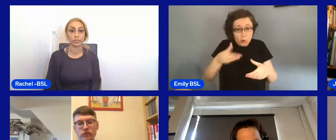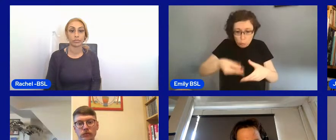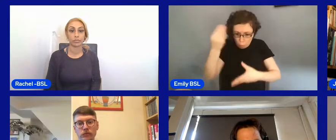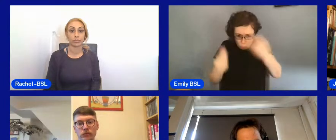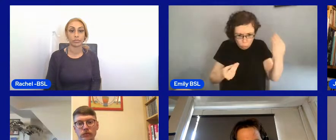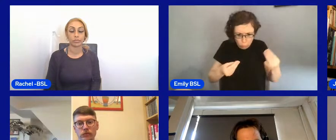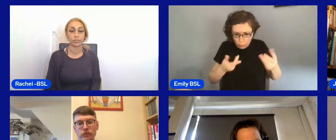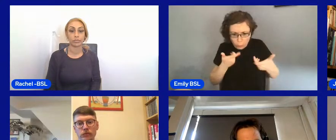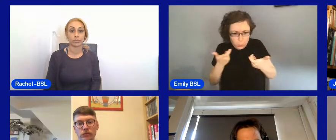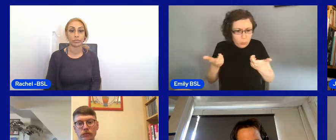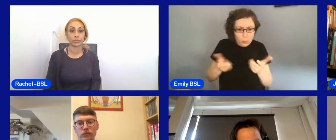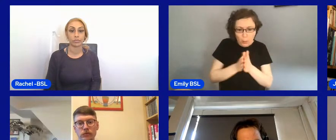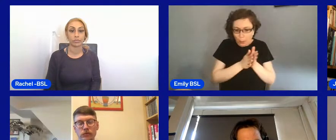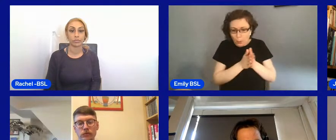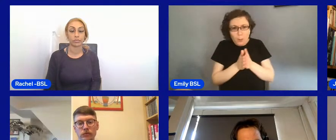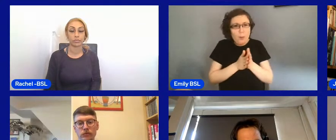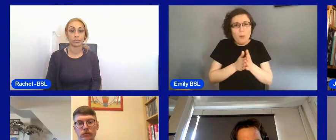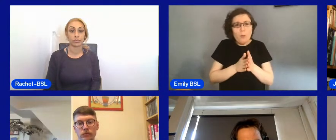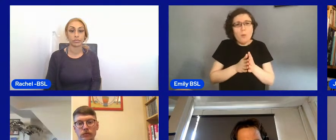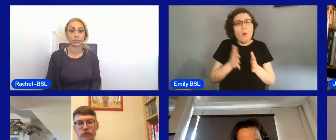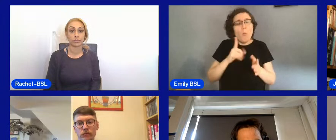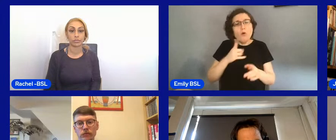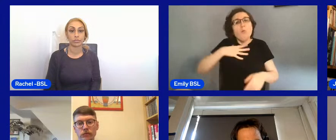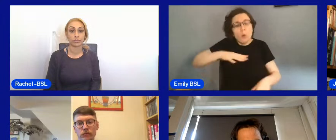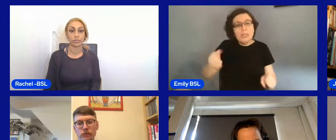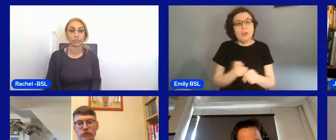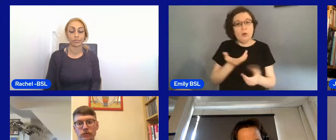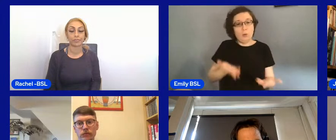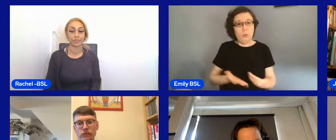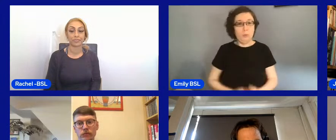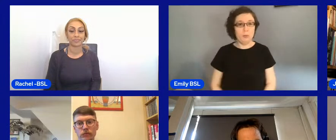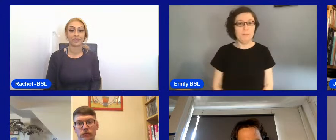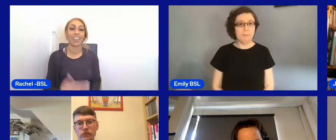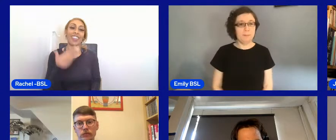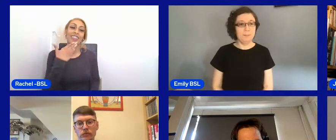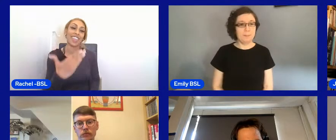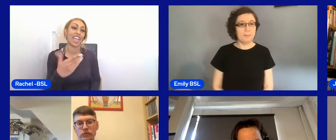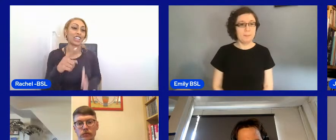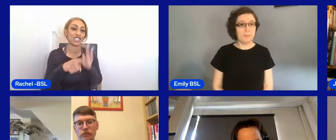a black box that you put on your wheelchair, it is your tool.